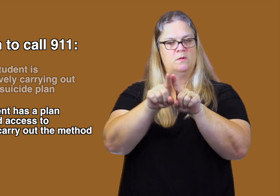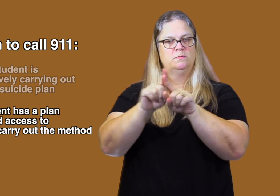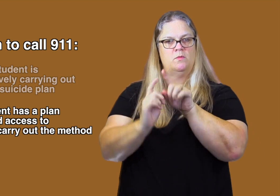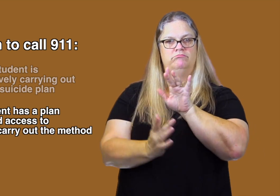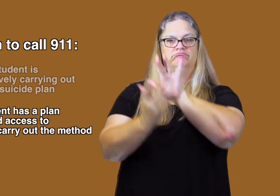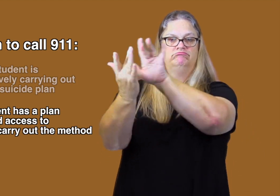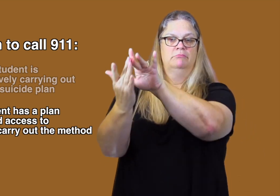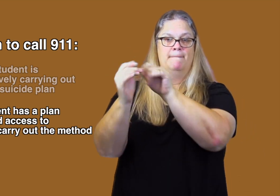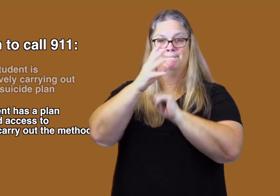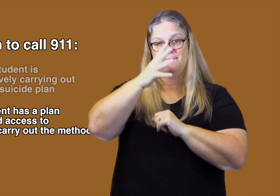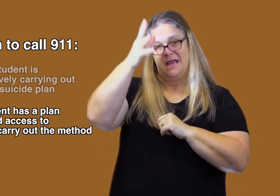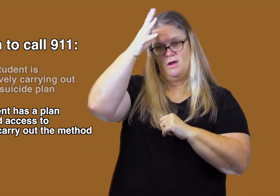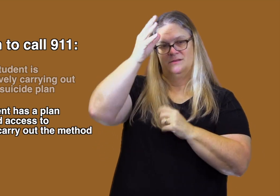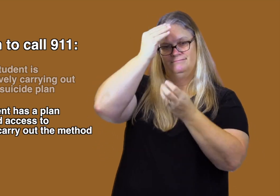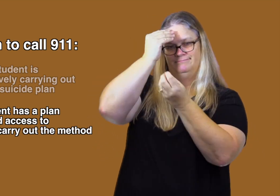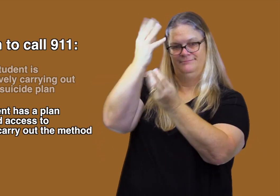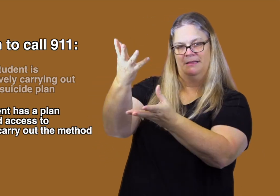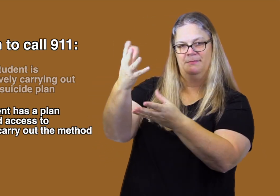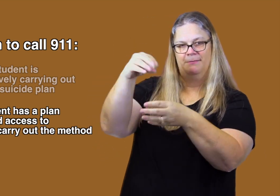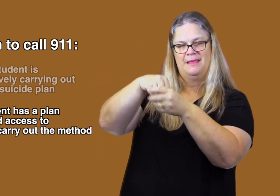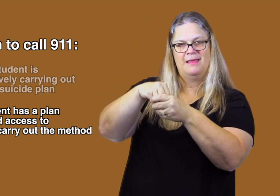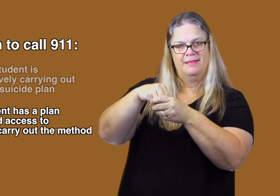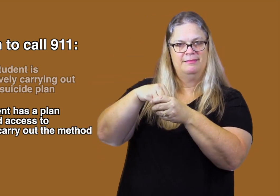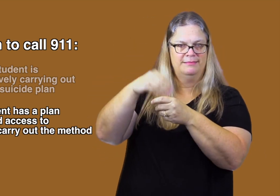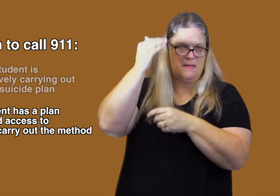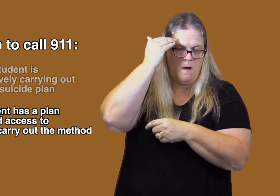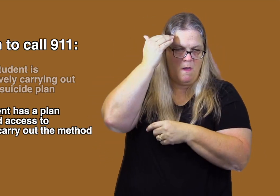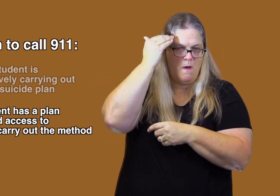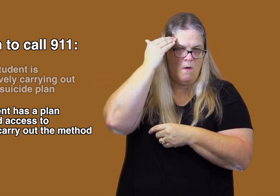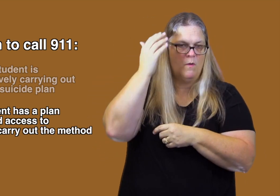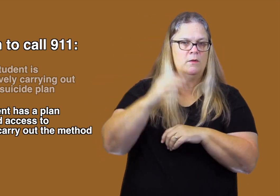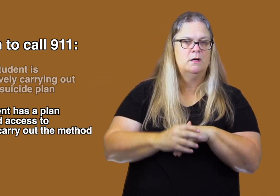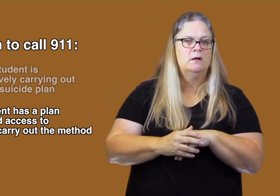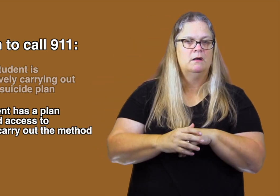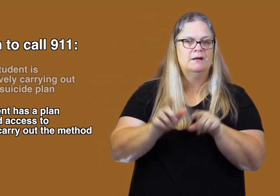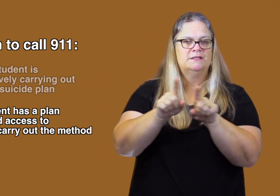You also need to reach out to the parents and notify them so they are aware of the situation.